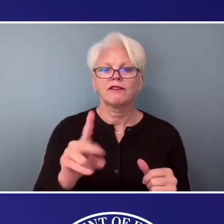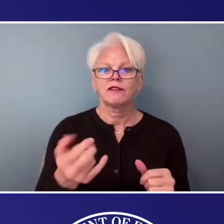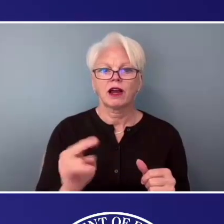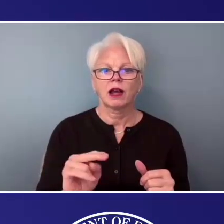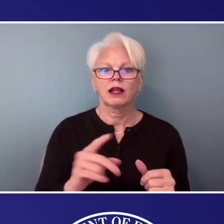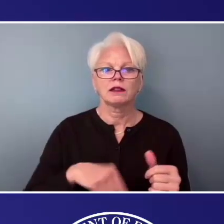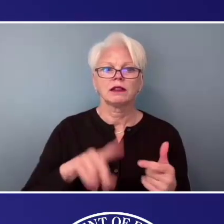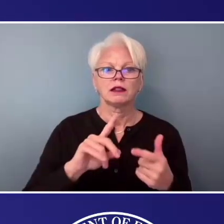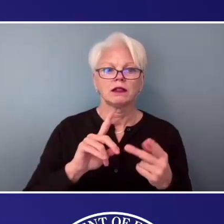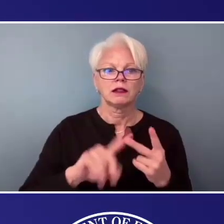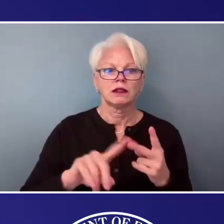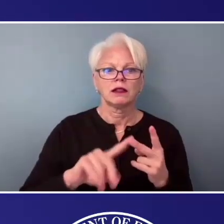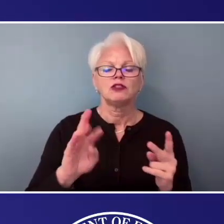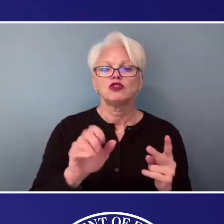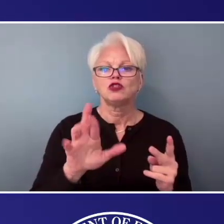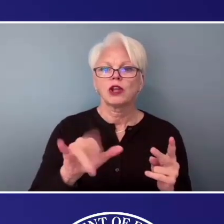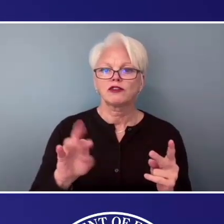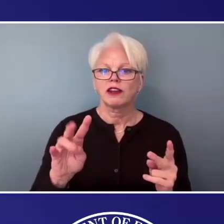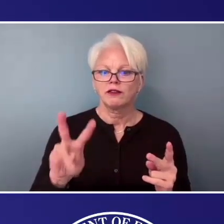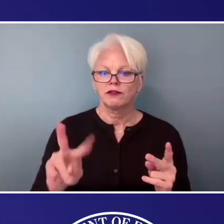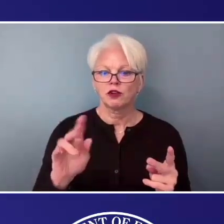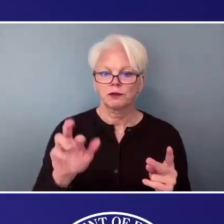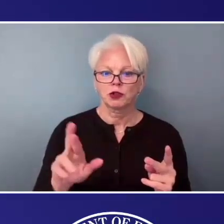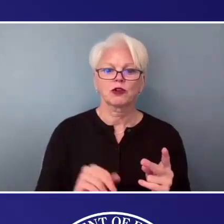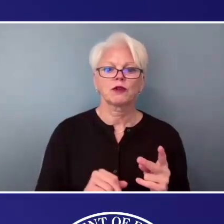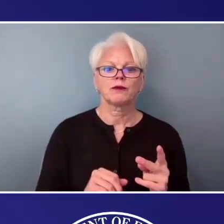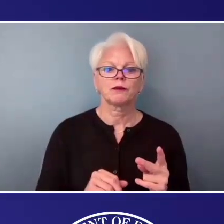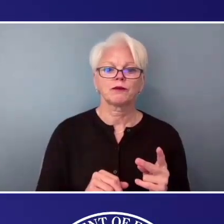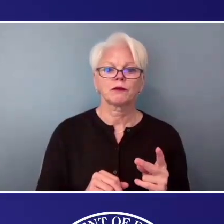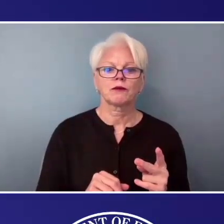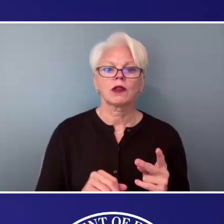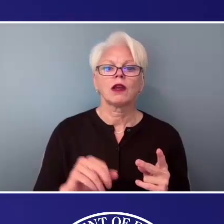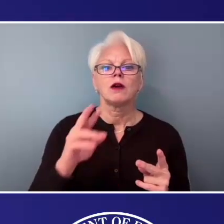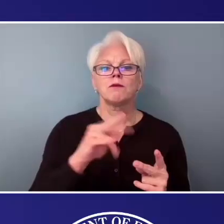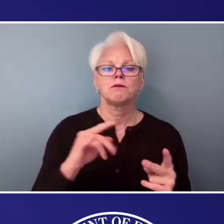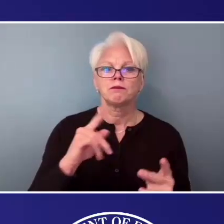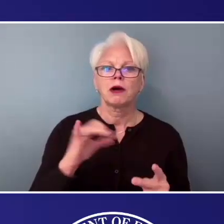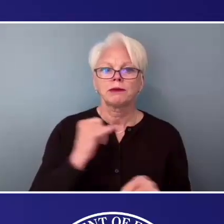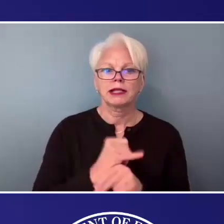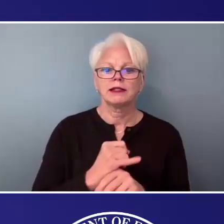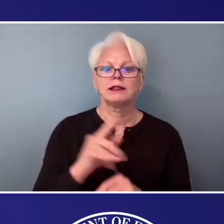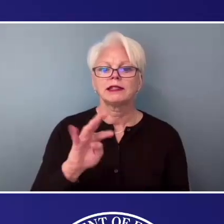Jeffrey Bodimer. Public institutions, primary? Timothy King. And the alternate, Matthew Ellsworth,